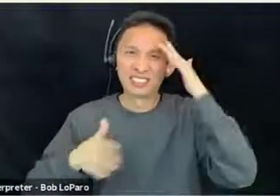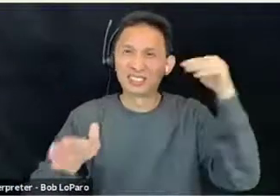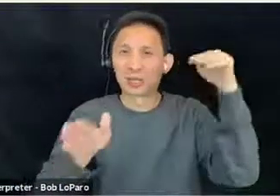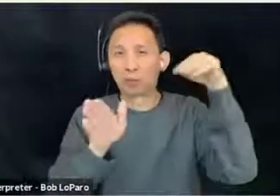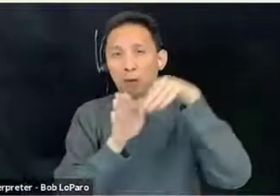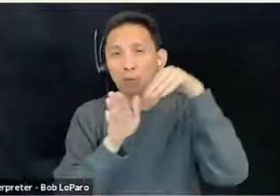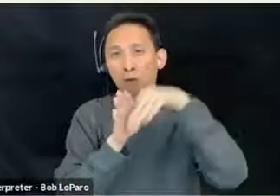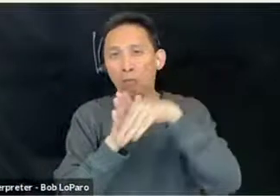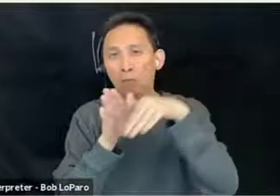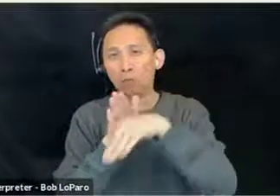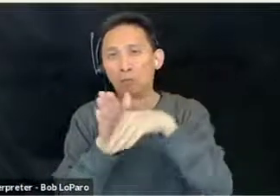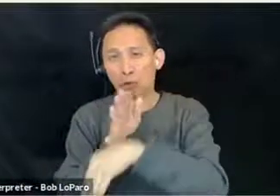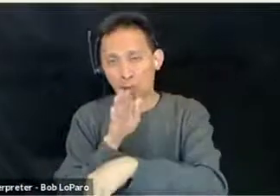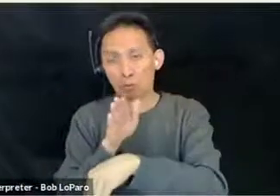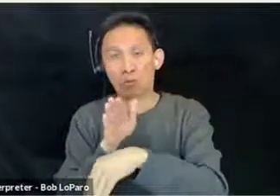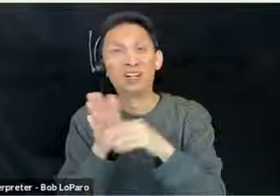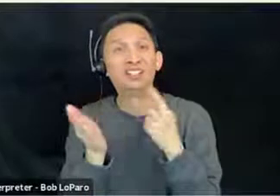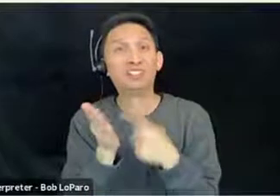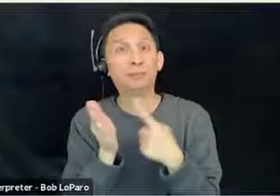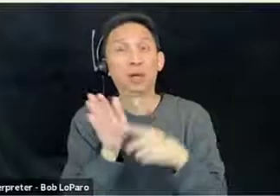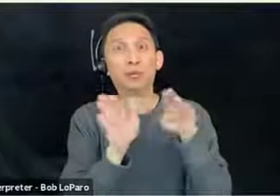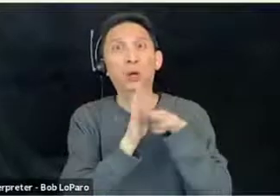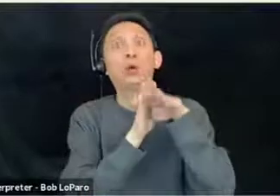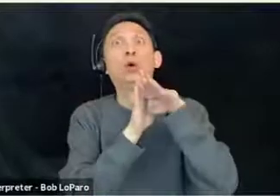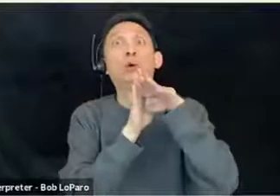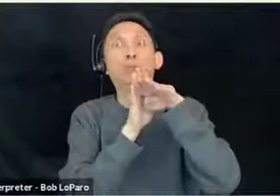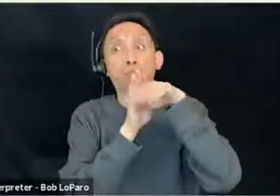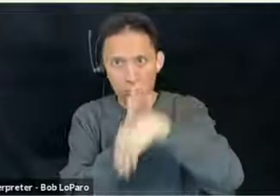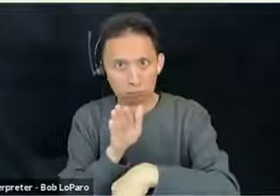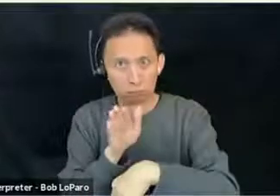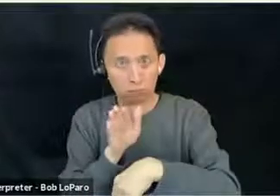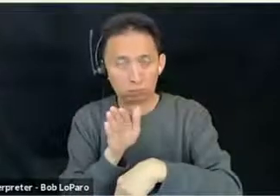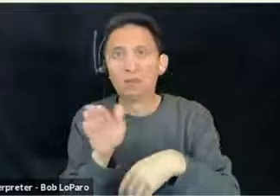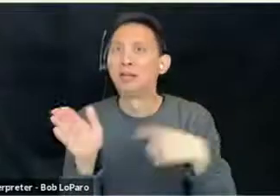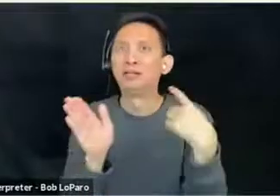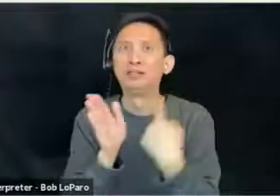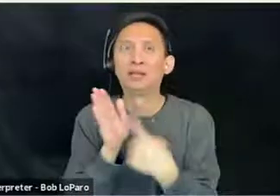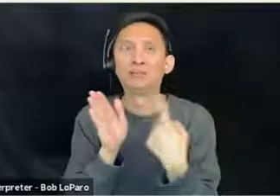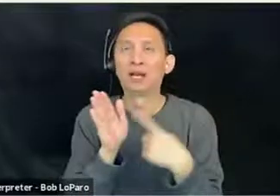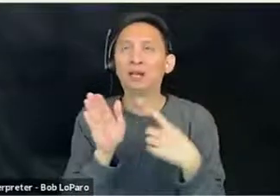makes it difficult to find and to manage.